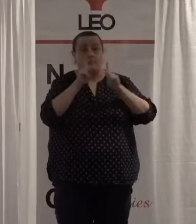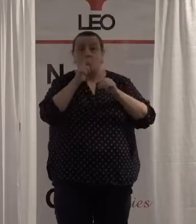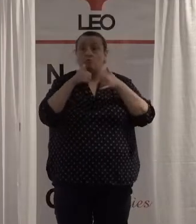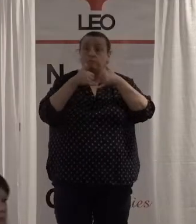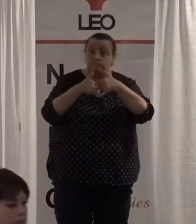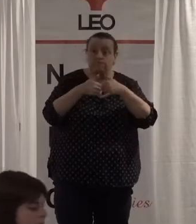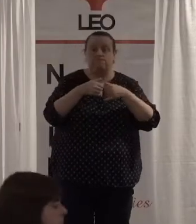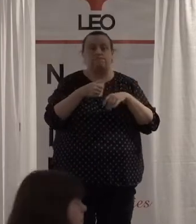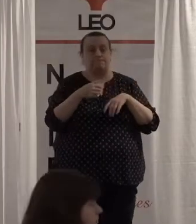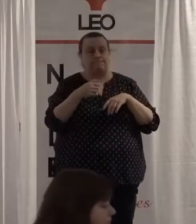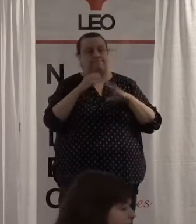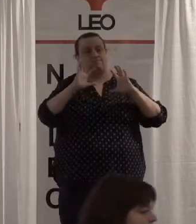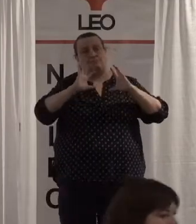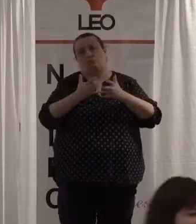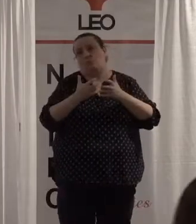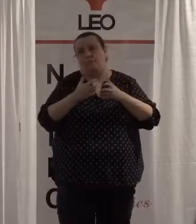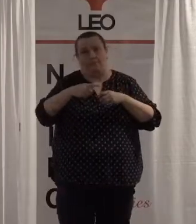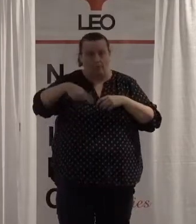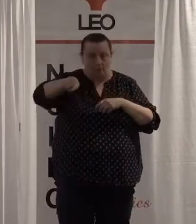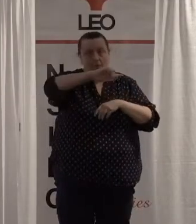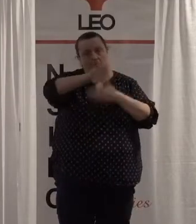LOVE TO GET A GROUP SHOT.